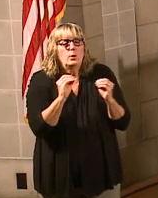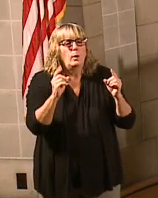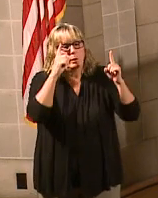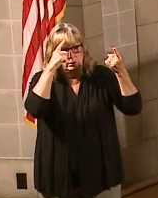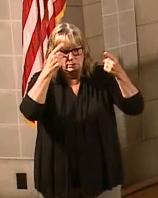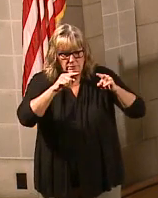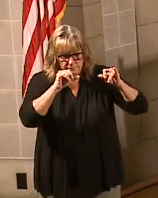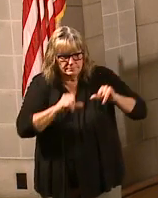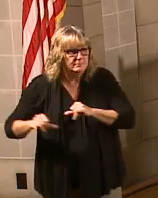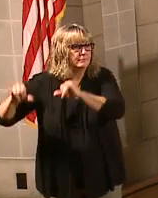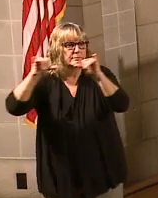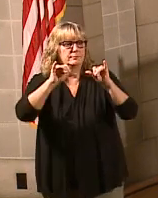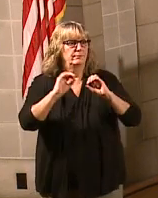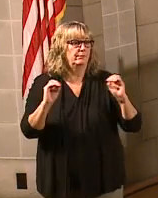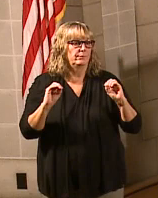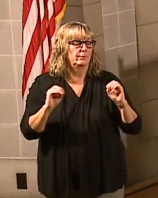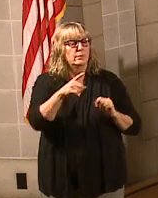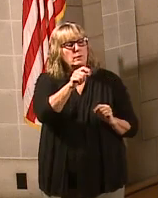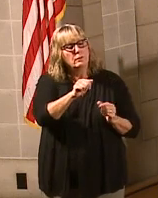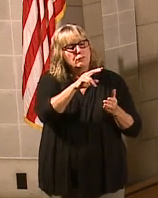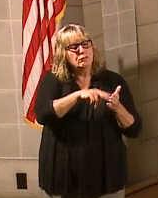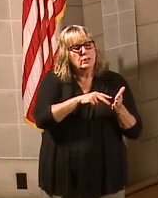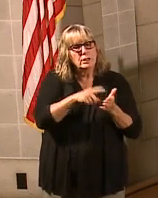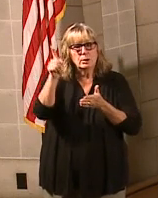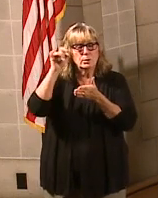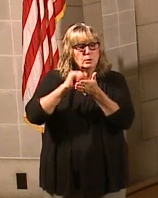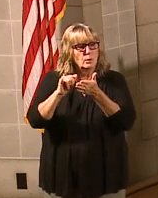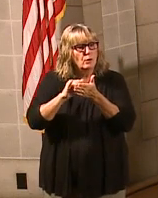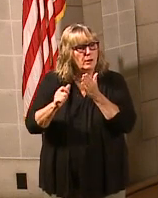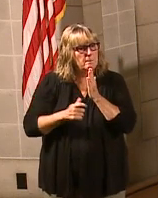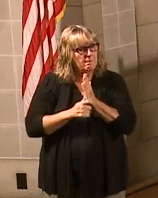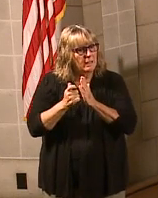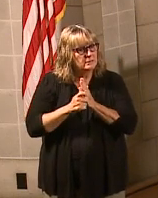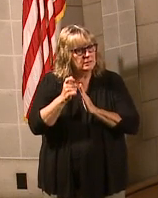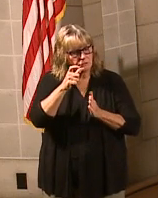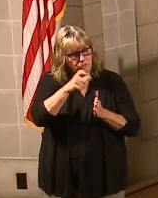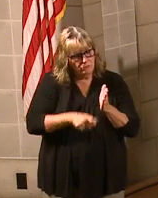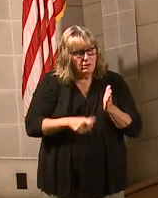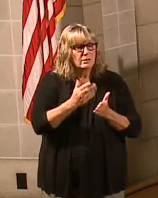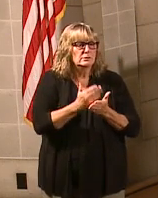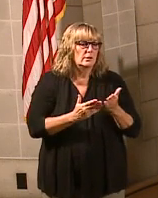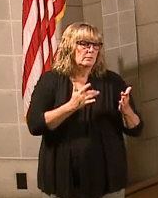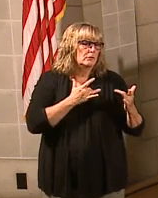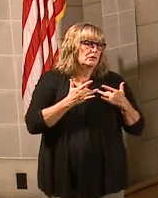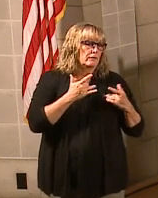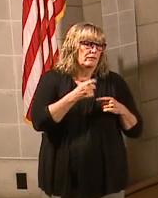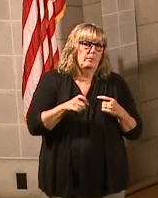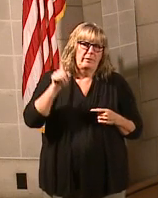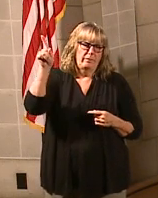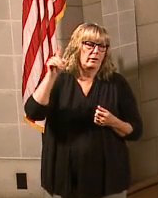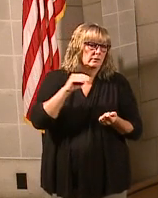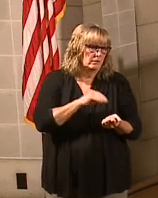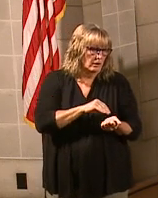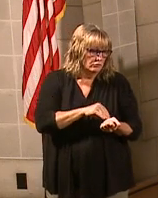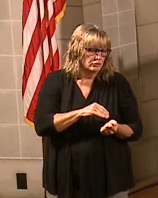AGAINST KIDS WEARING MASKS SO I DON'T BELIEVE THAT THERE'S A CONSENSUS WITH REGARD TO THIS.